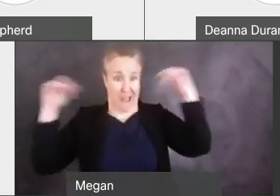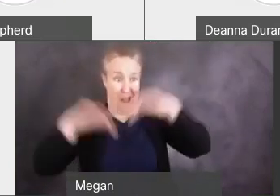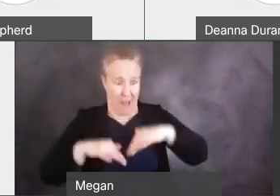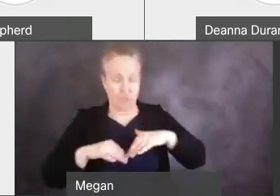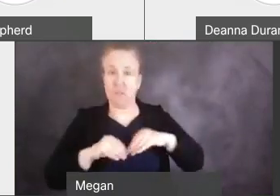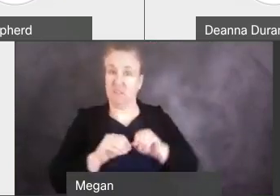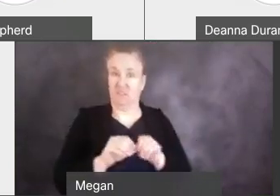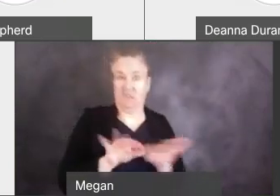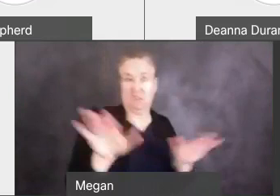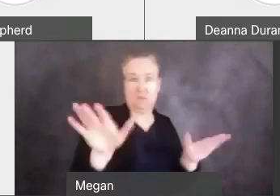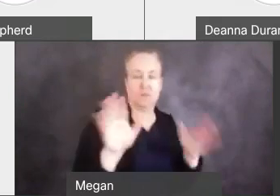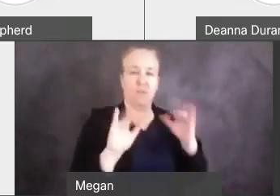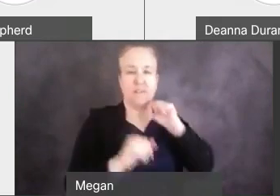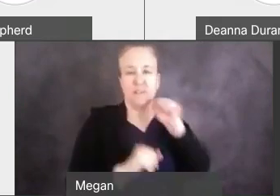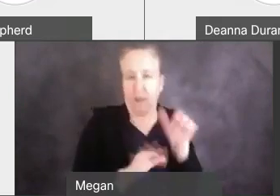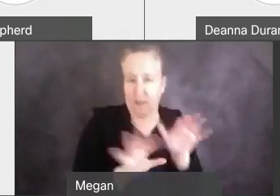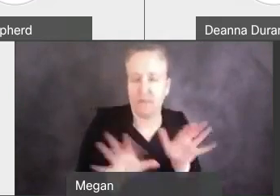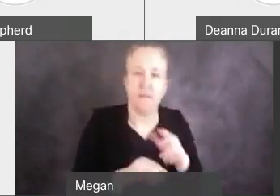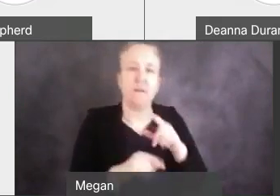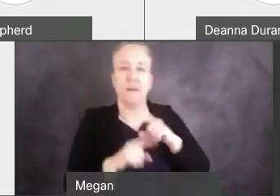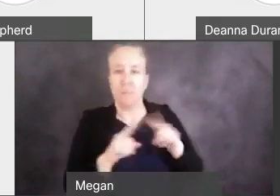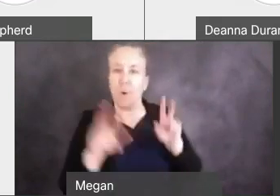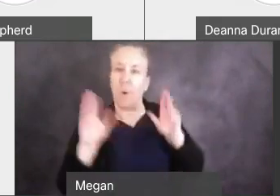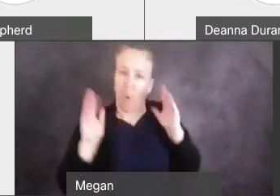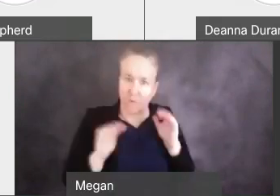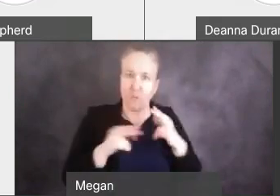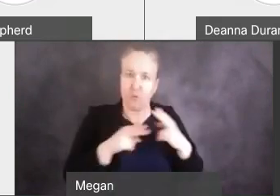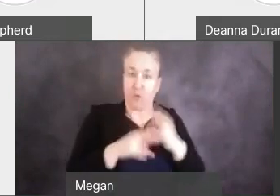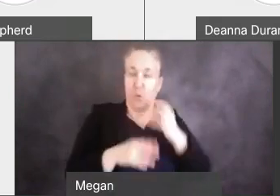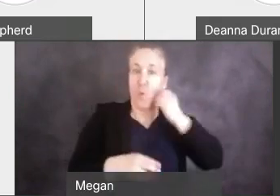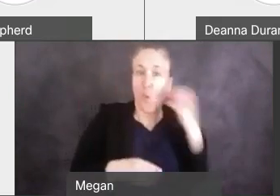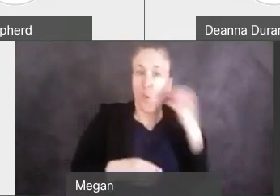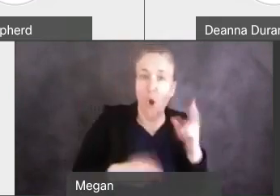and people are able to get outdoors soon enough that we'll stay ahead of it. But